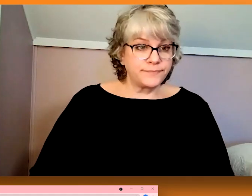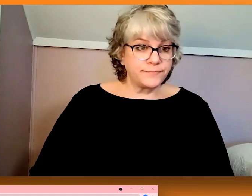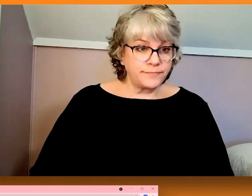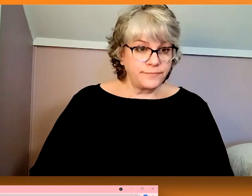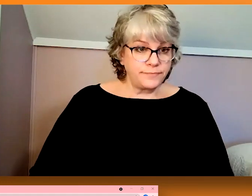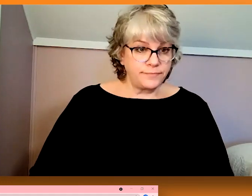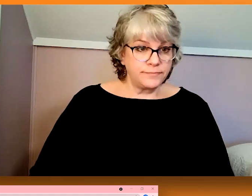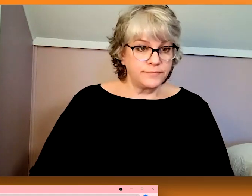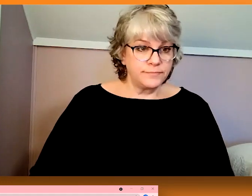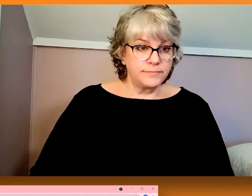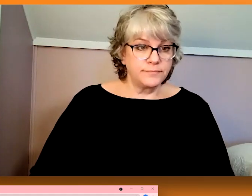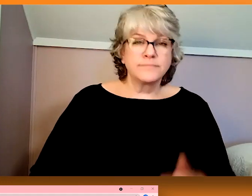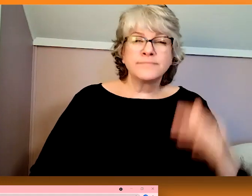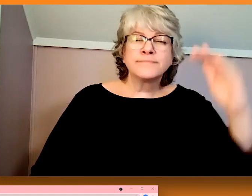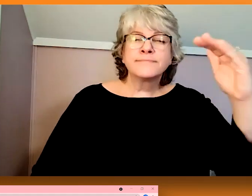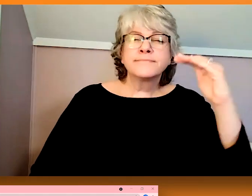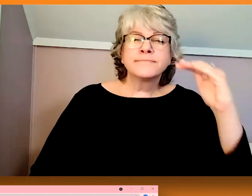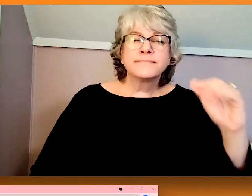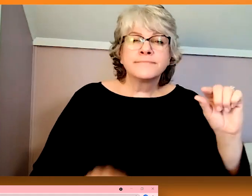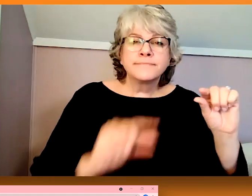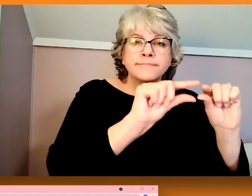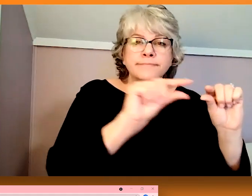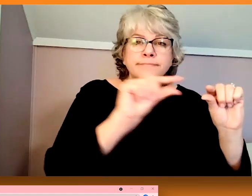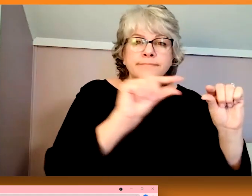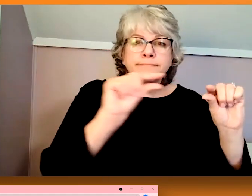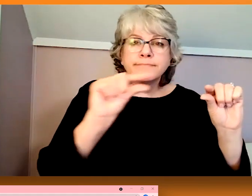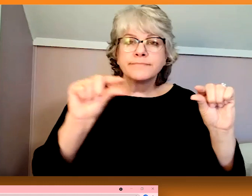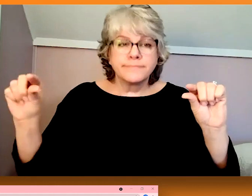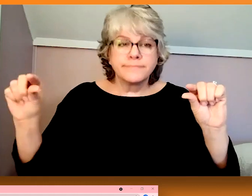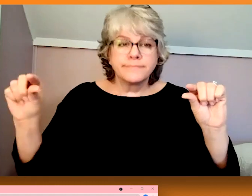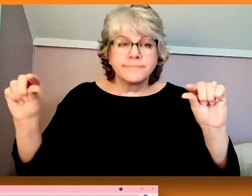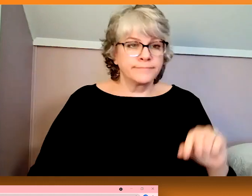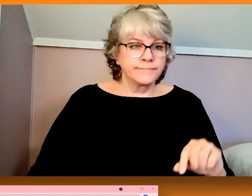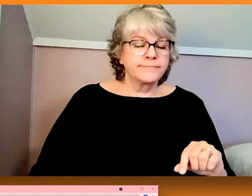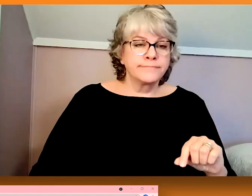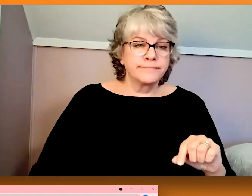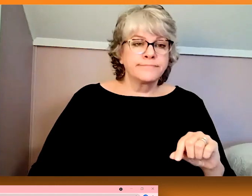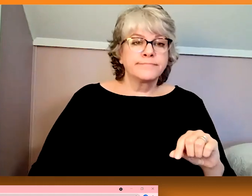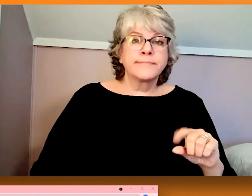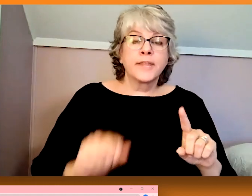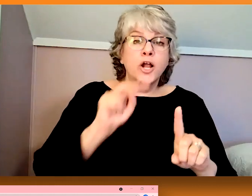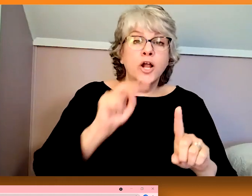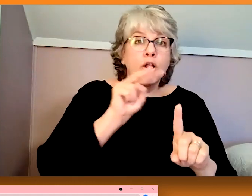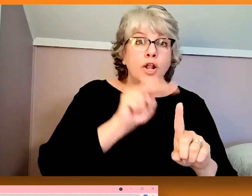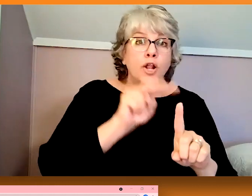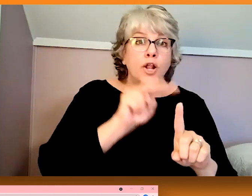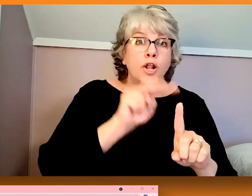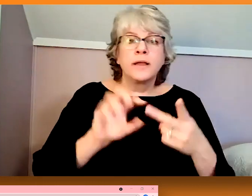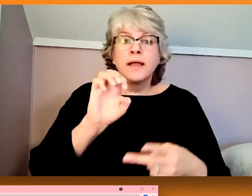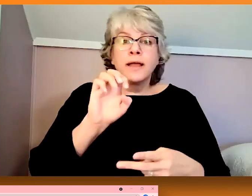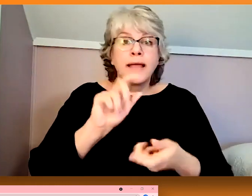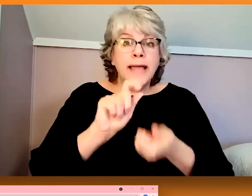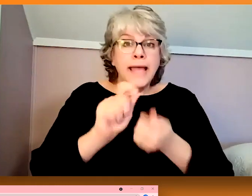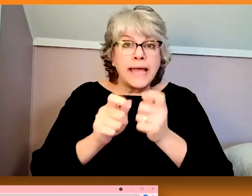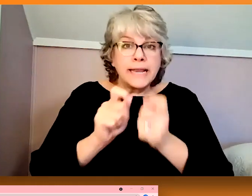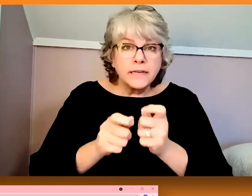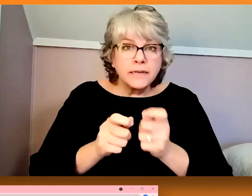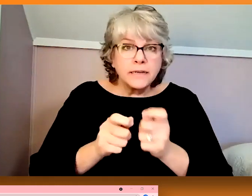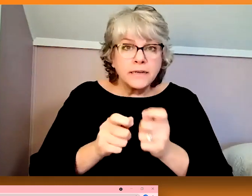and then you have the option to look at your profile and edit your profile,